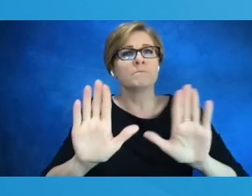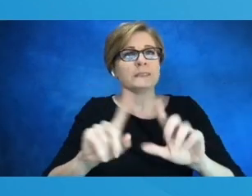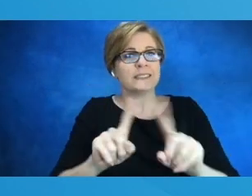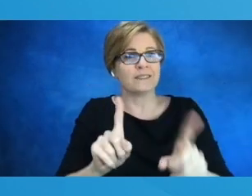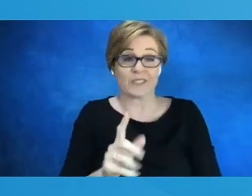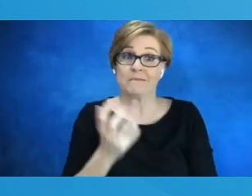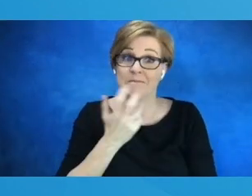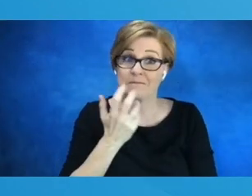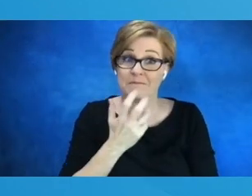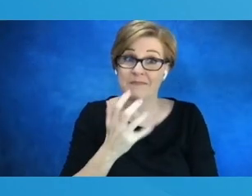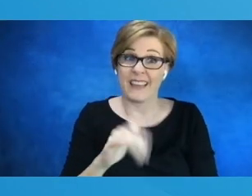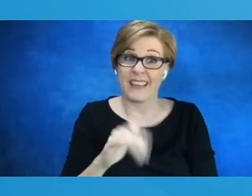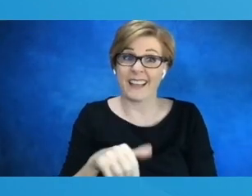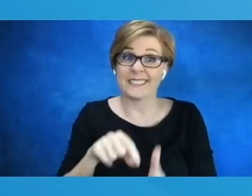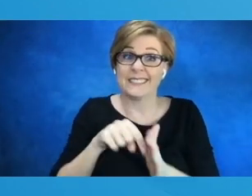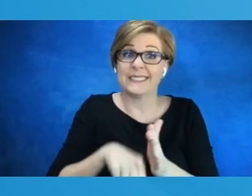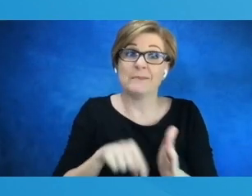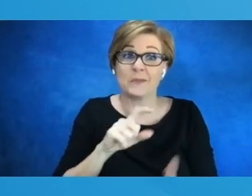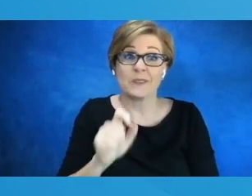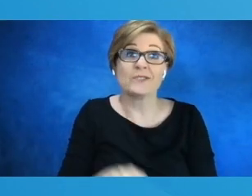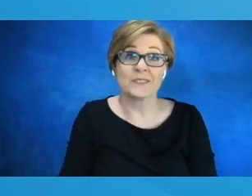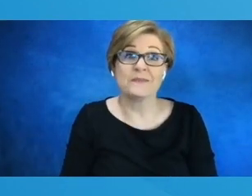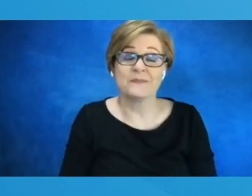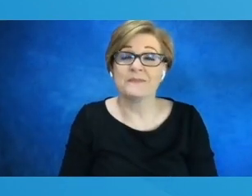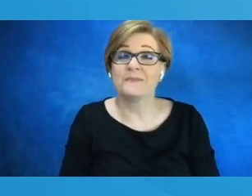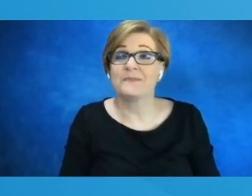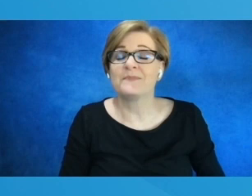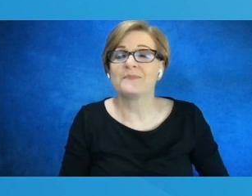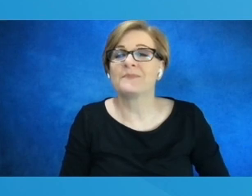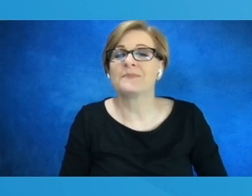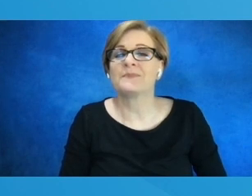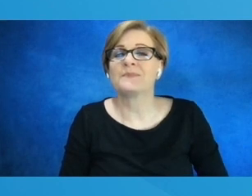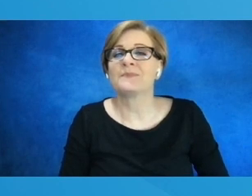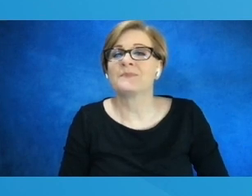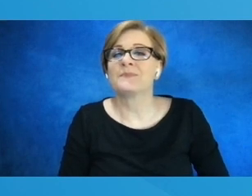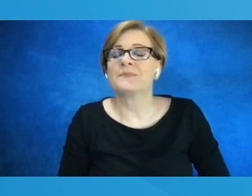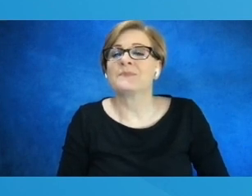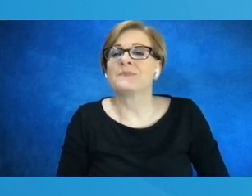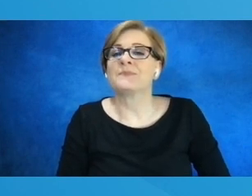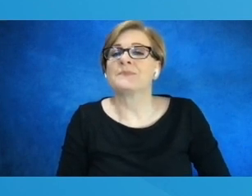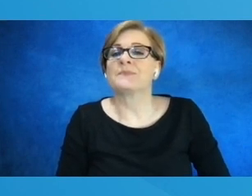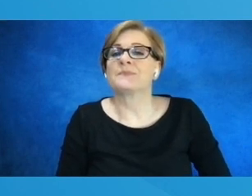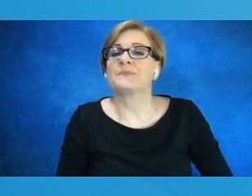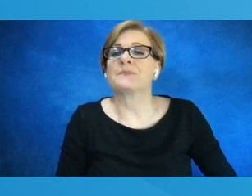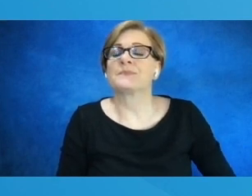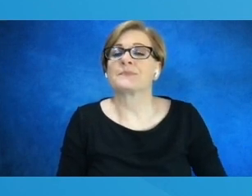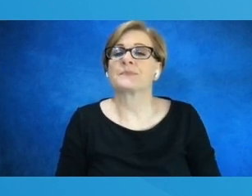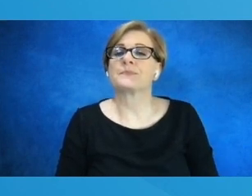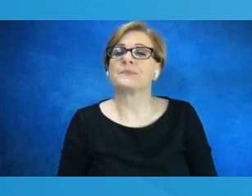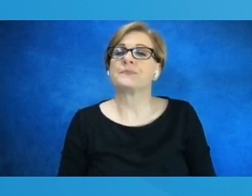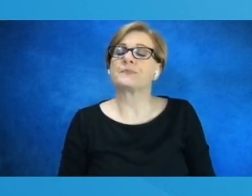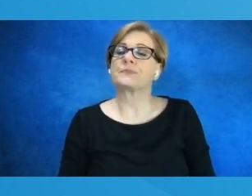Very big question. OK.